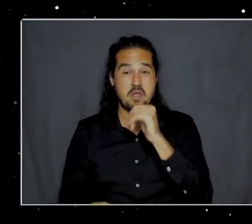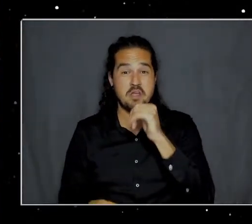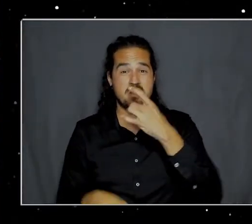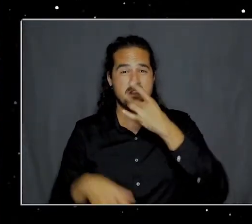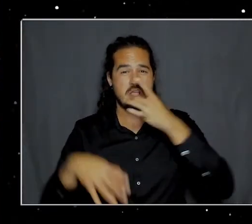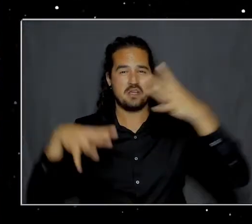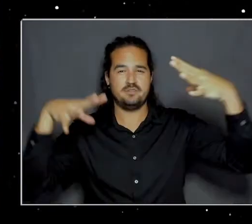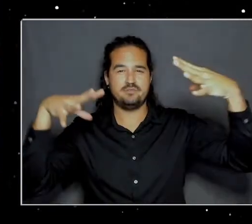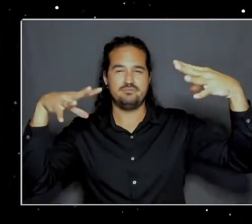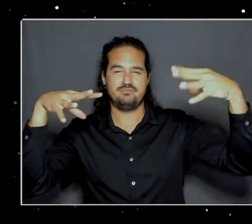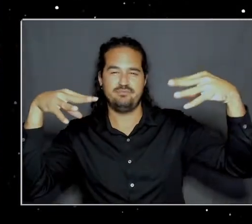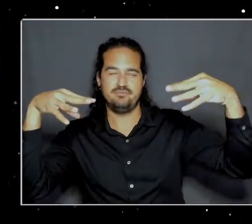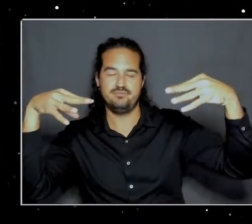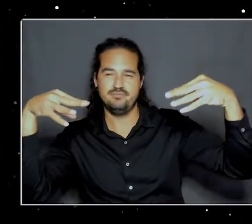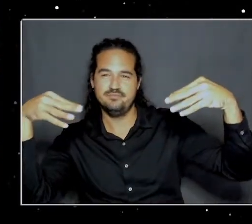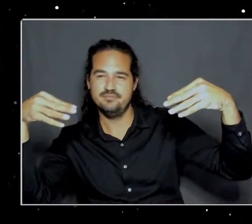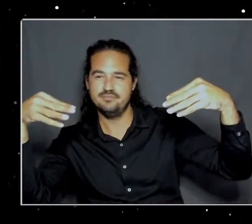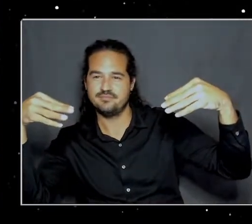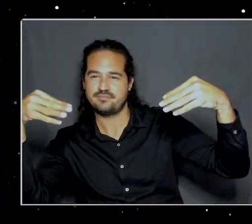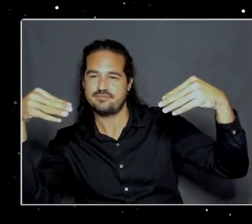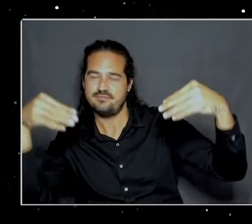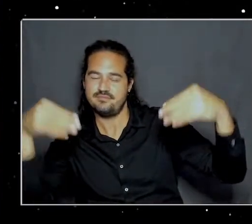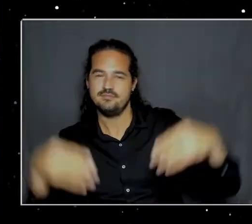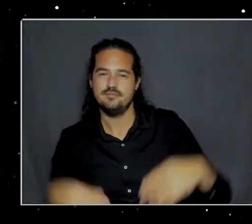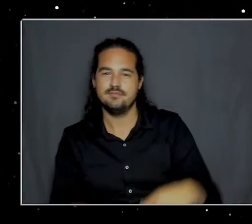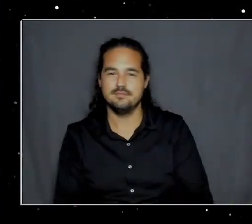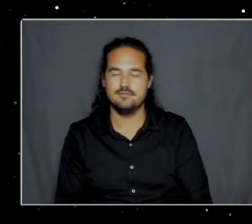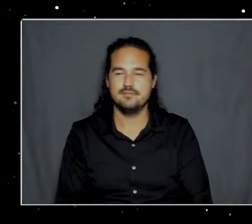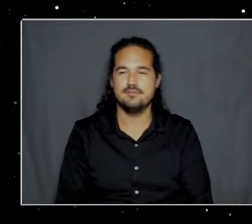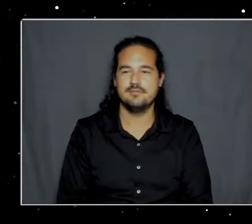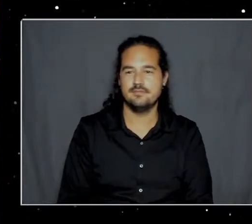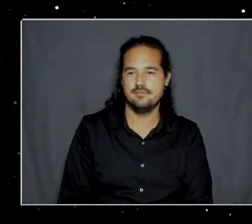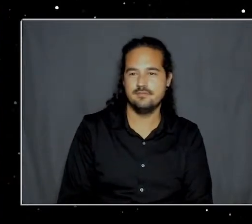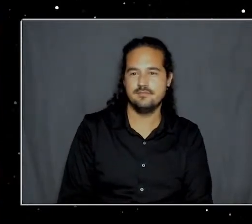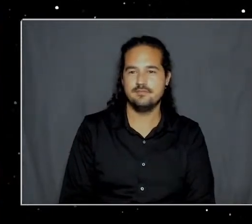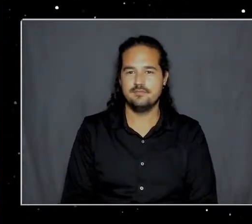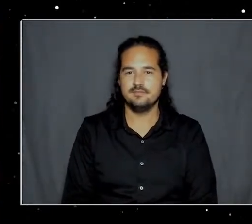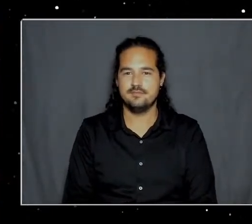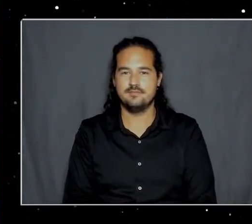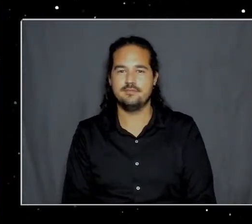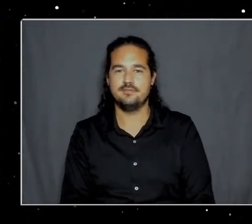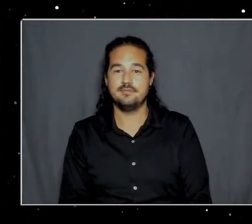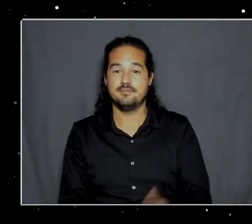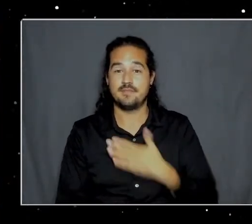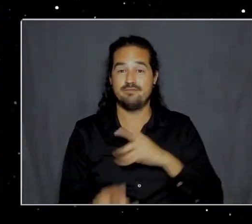TONIGHT THE BAR IS DIM